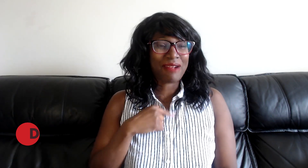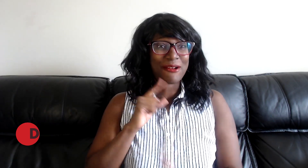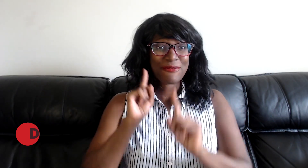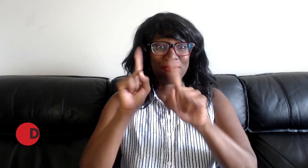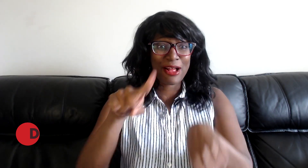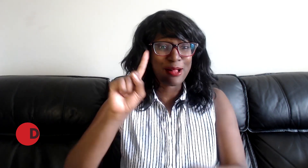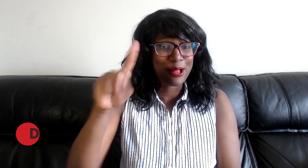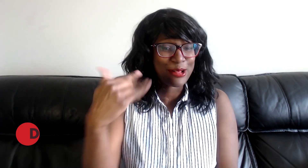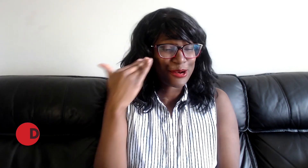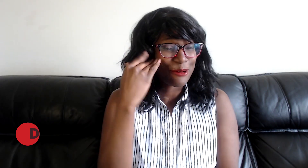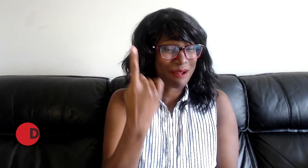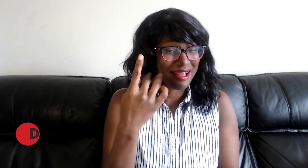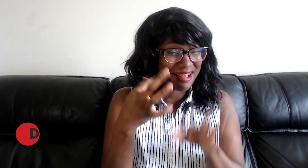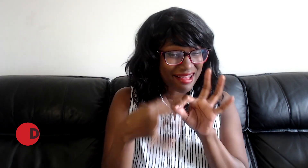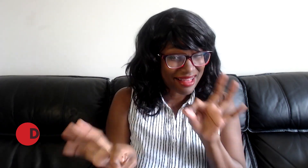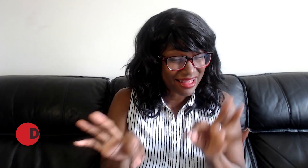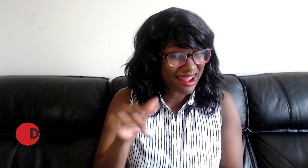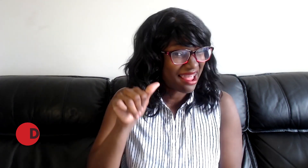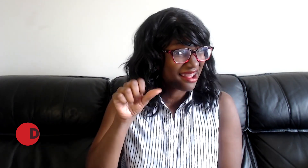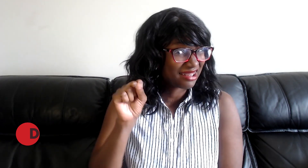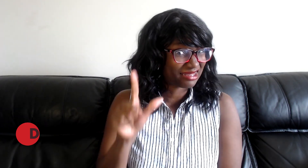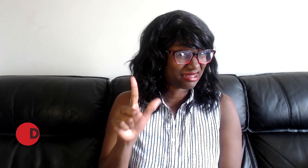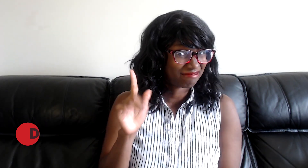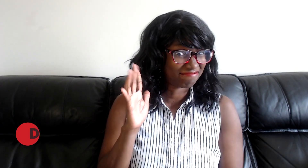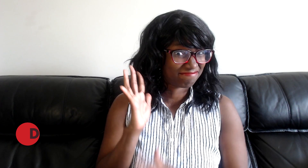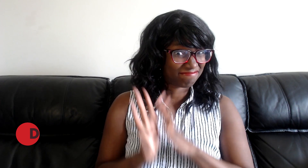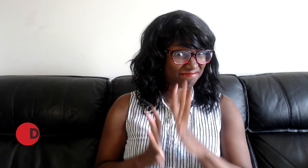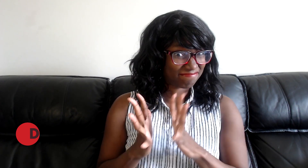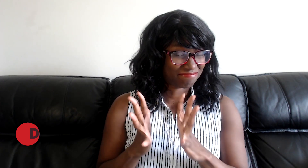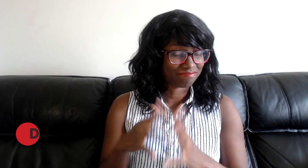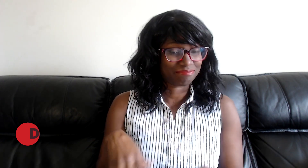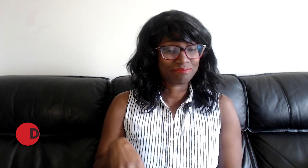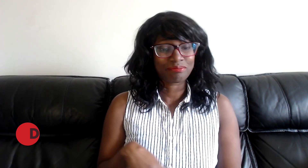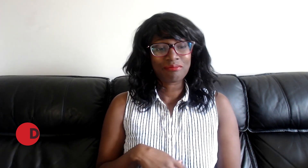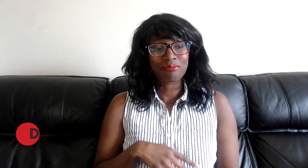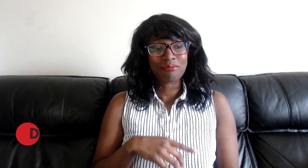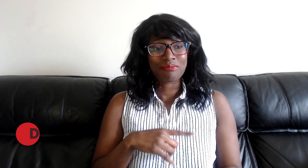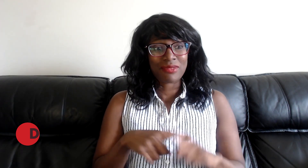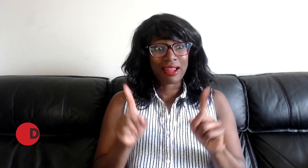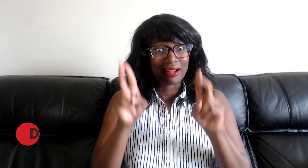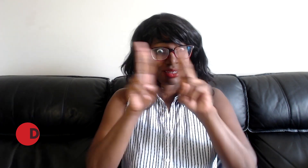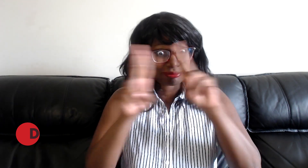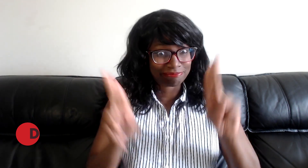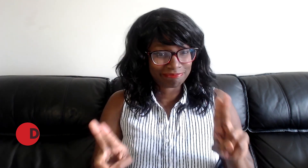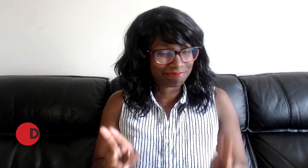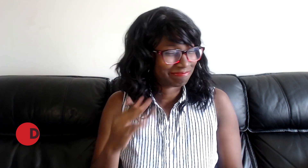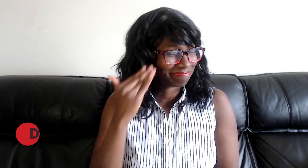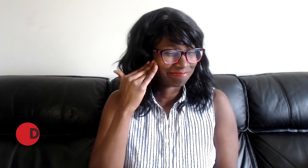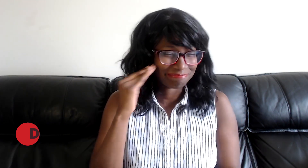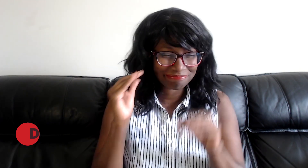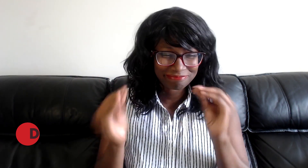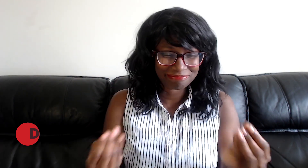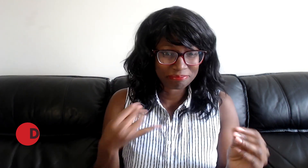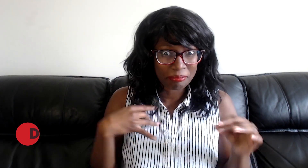I only know one language, which is ASL; I didn't know International Sign Language